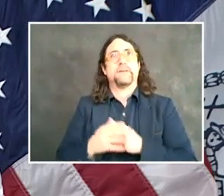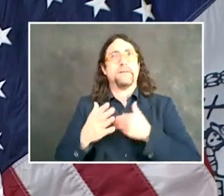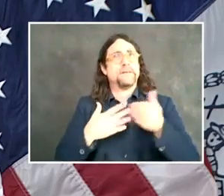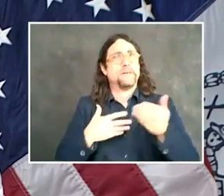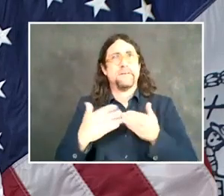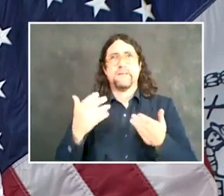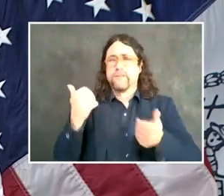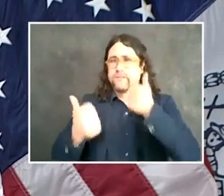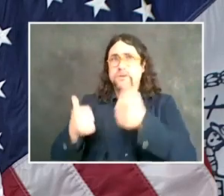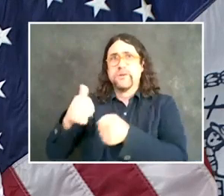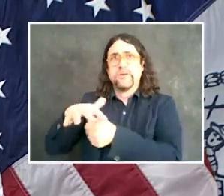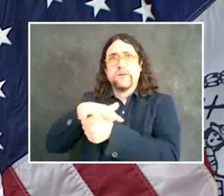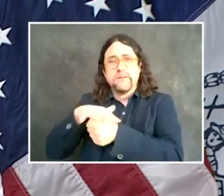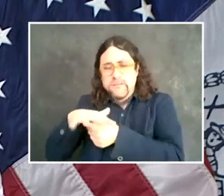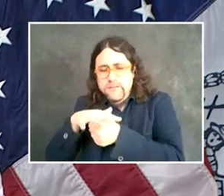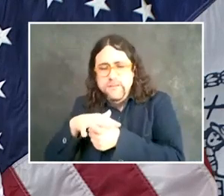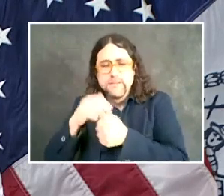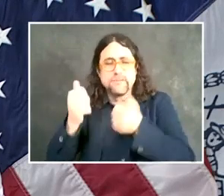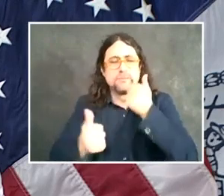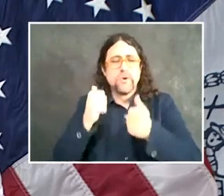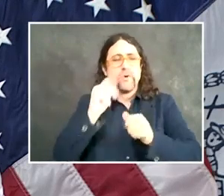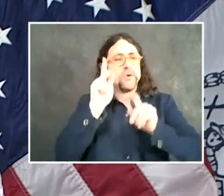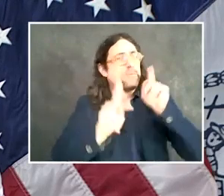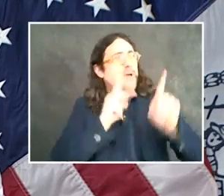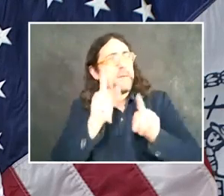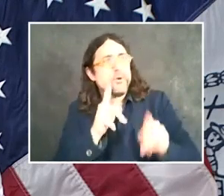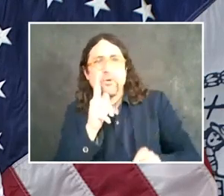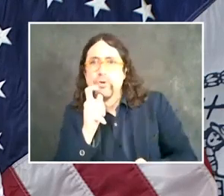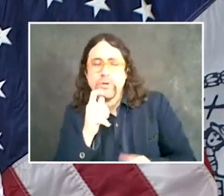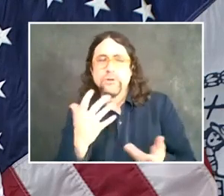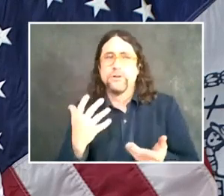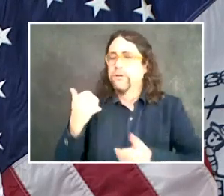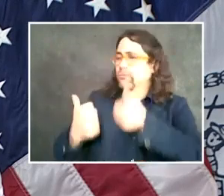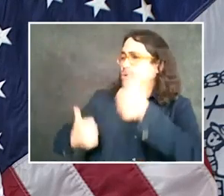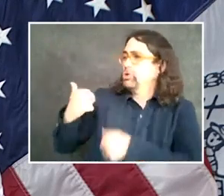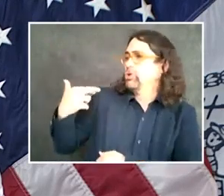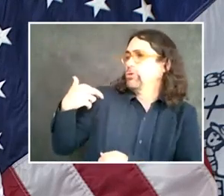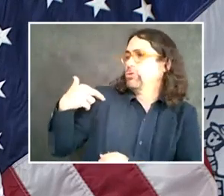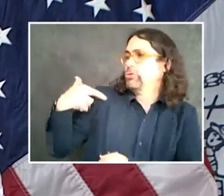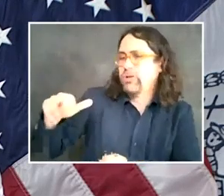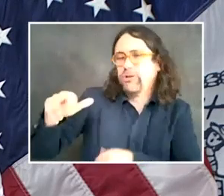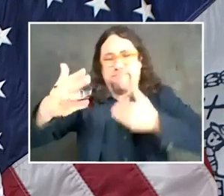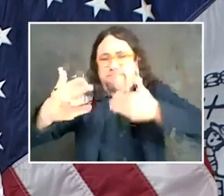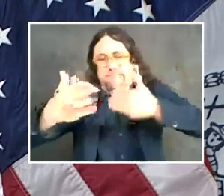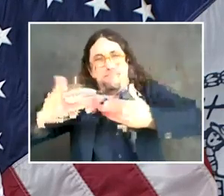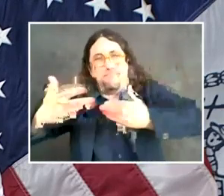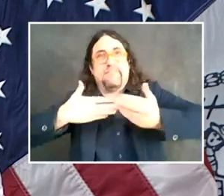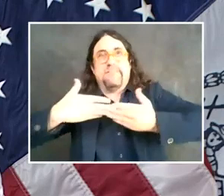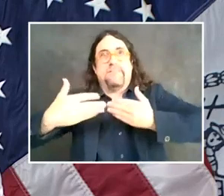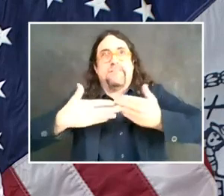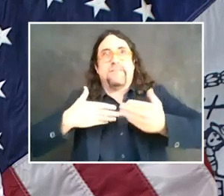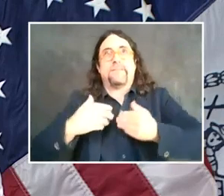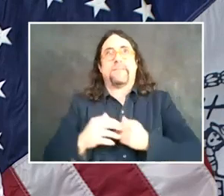NEW YORK CITY OF ANY KIND THAT I HAD HEARD OF OR SEEN DIRECTLY